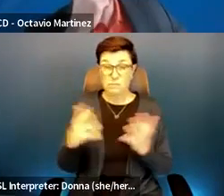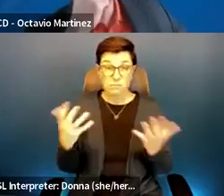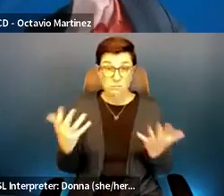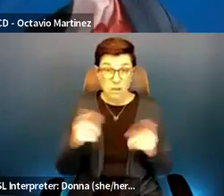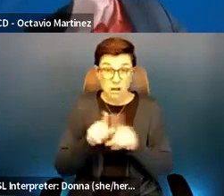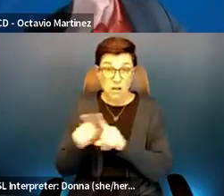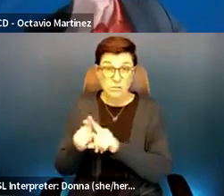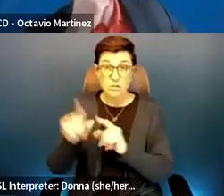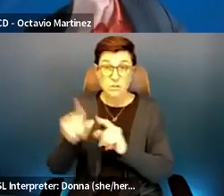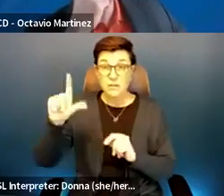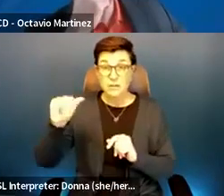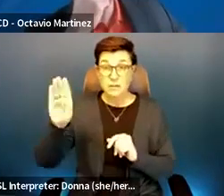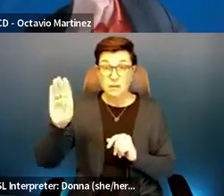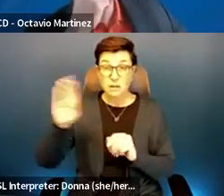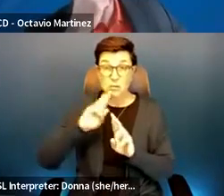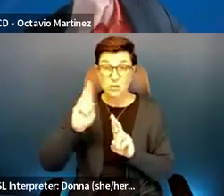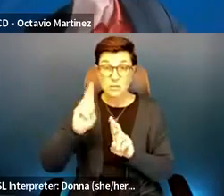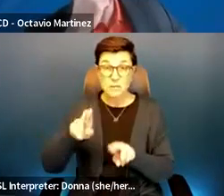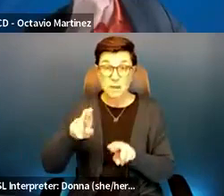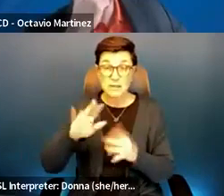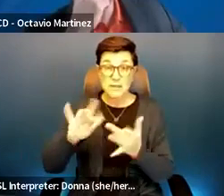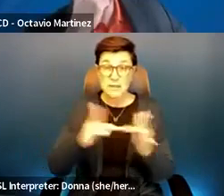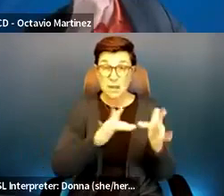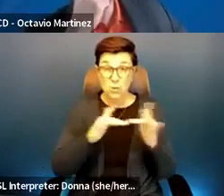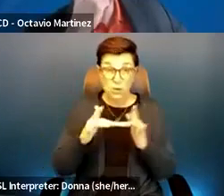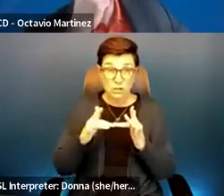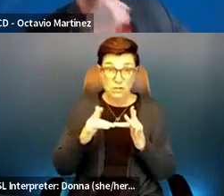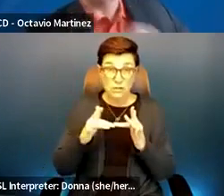It did not play a role during the pandemic. It really needs to.